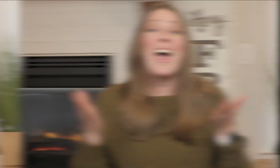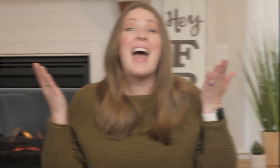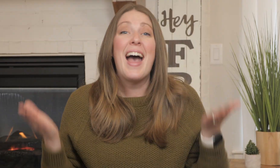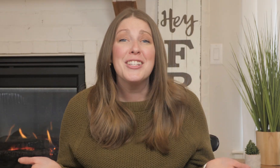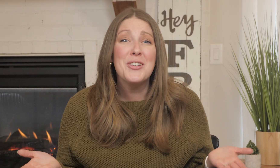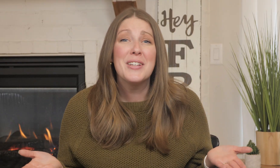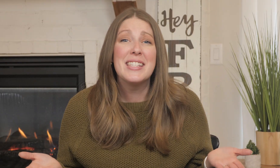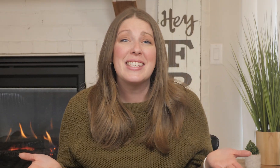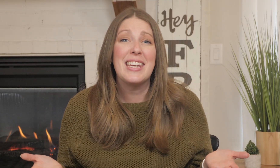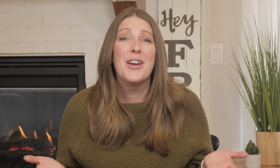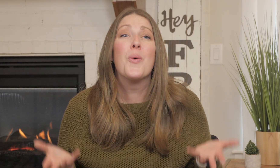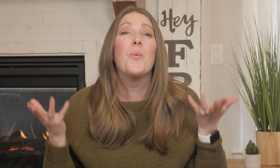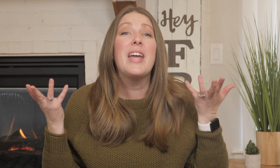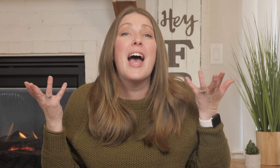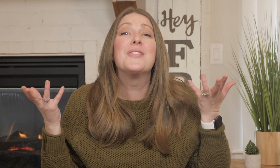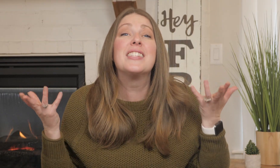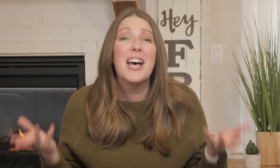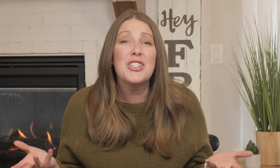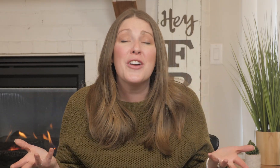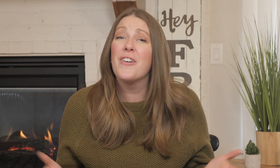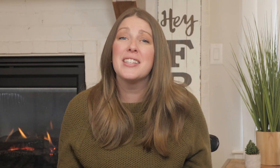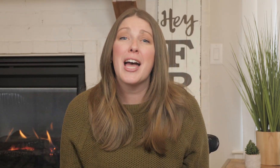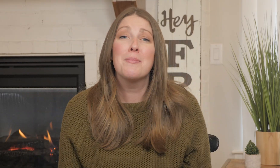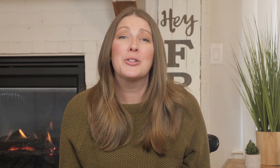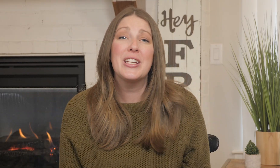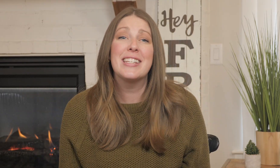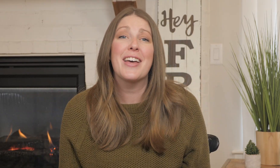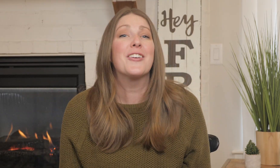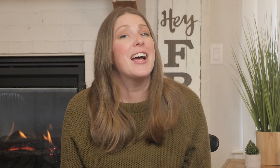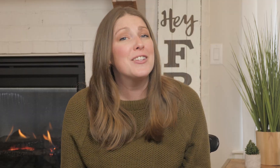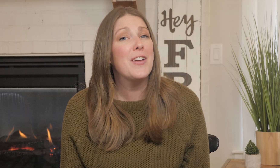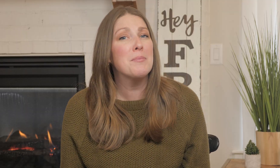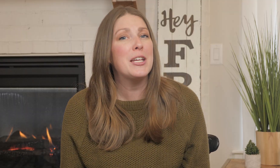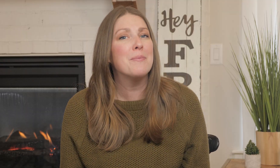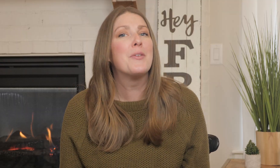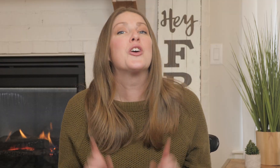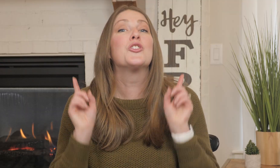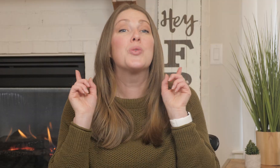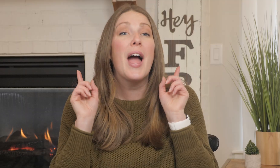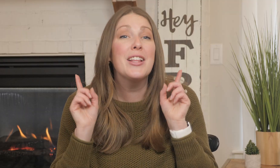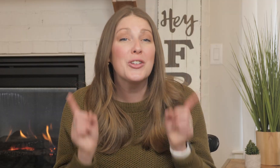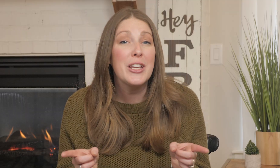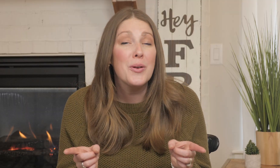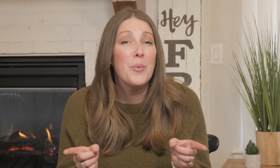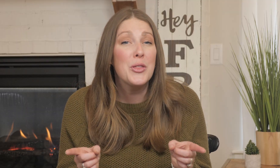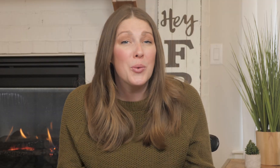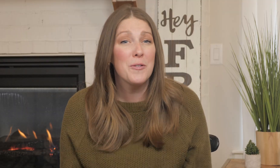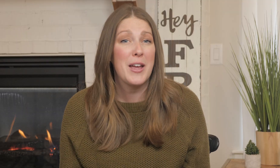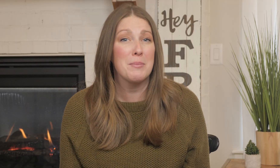As you can see we have such a fun time learning together as a family. Try learning with your family